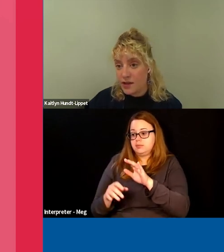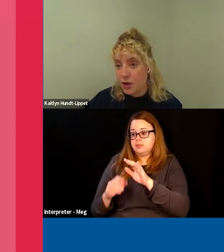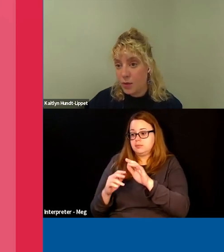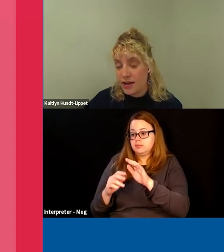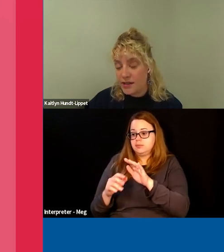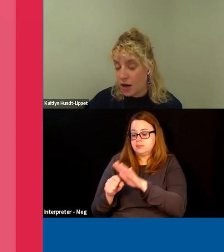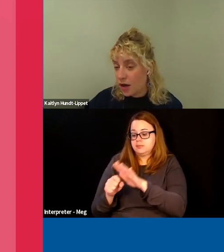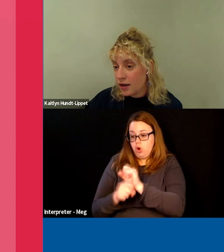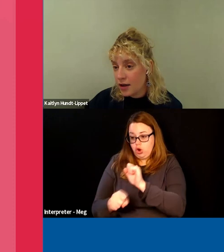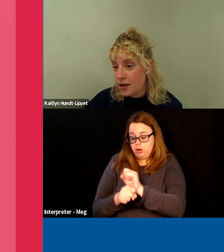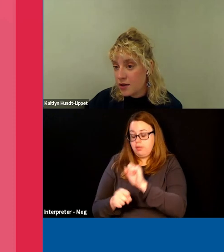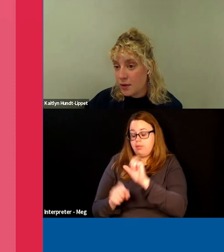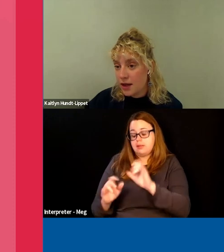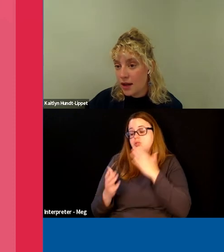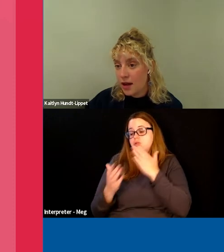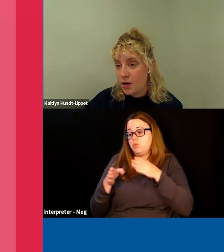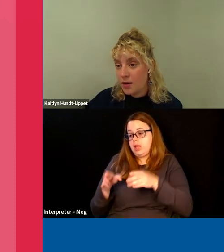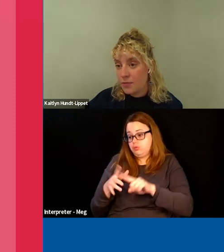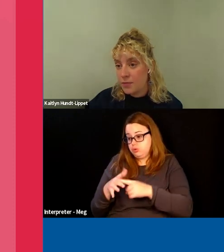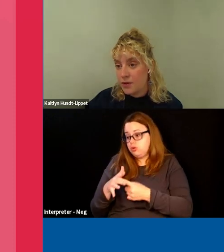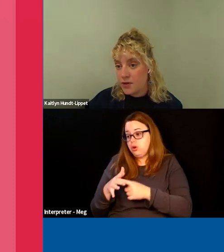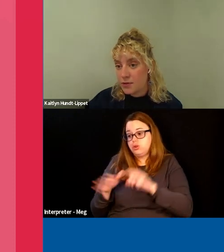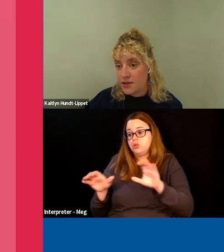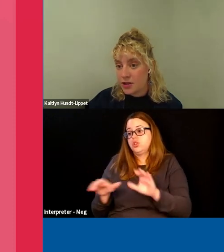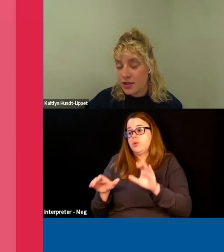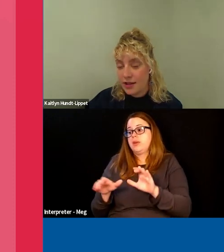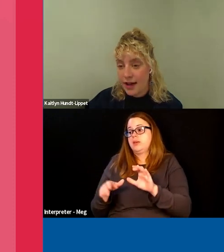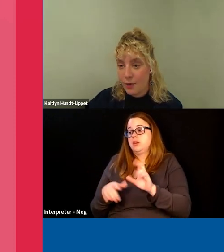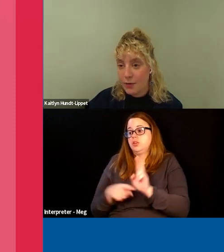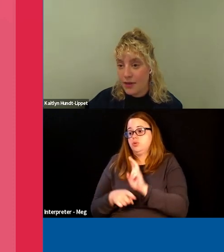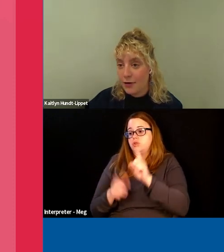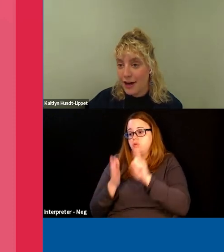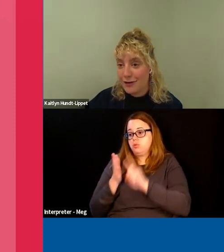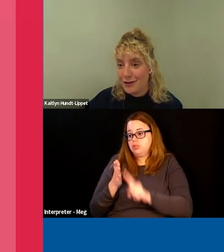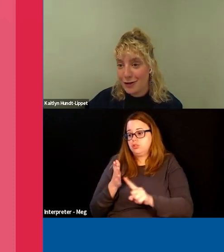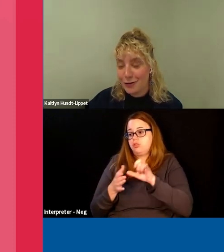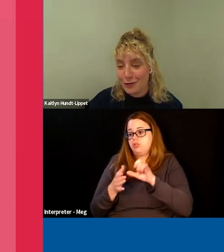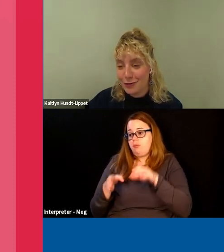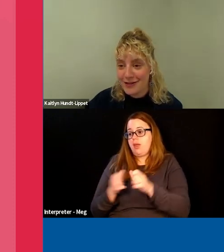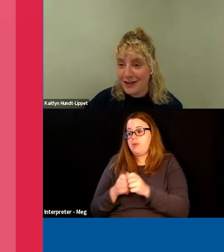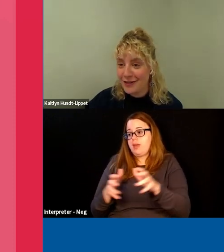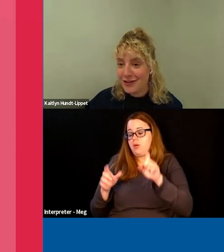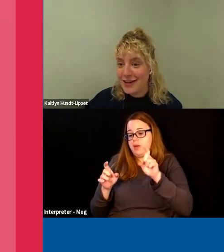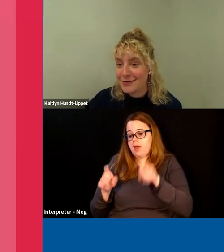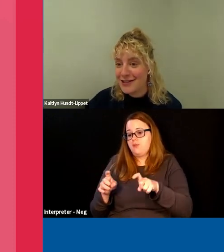that's a good way to start doing user research in that way without having to go through outside contracts,